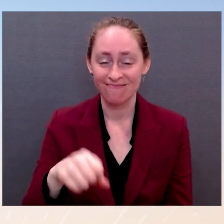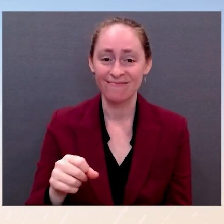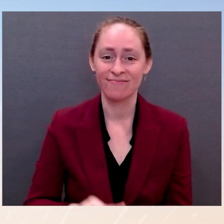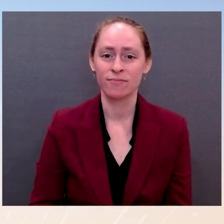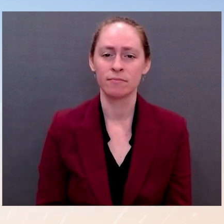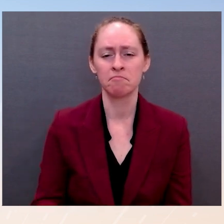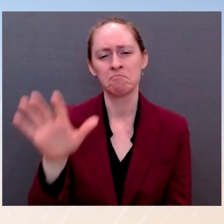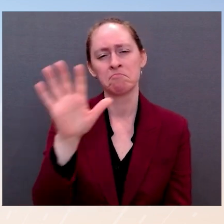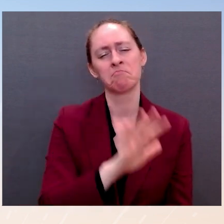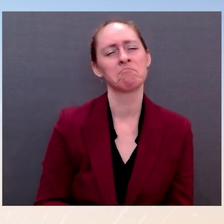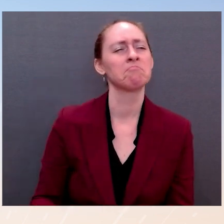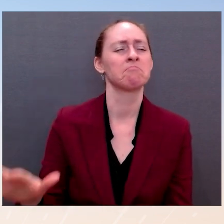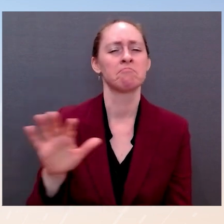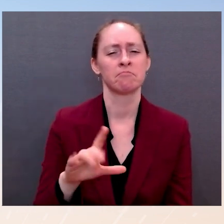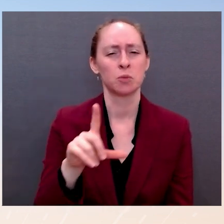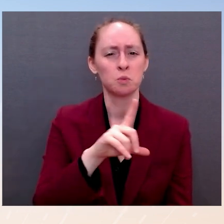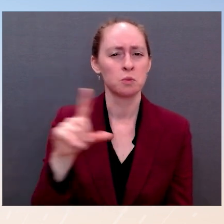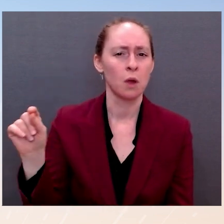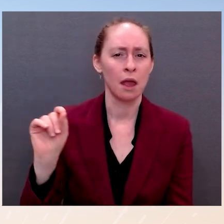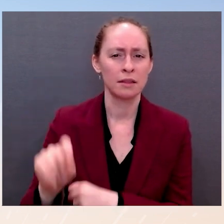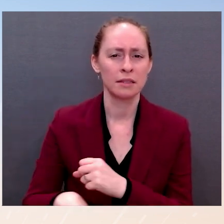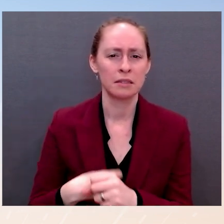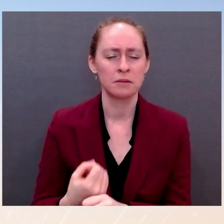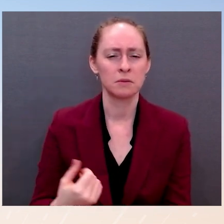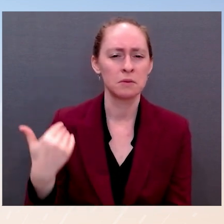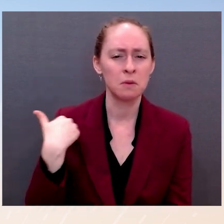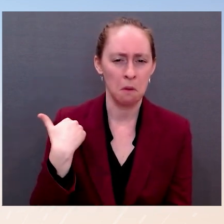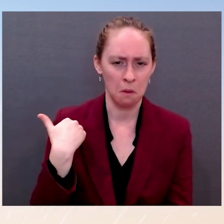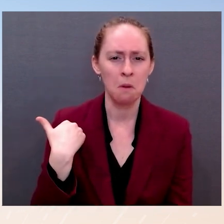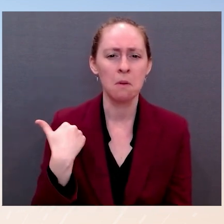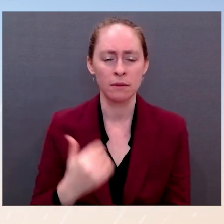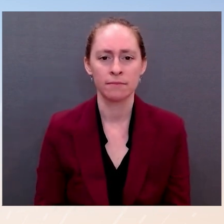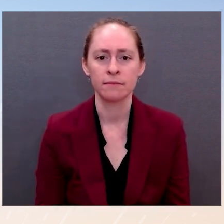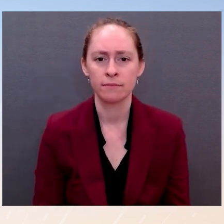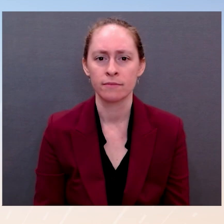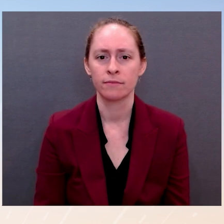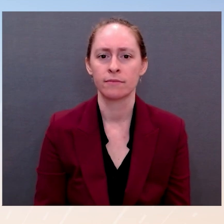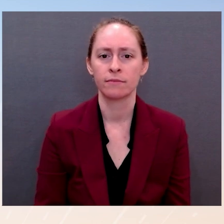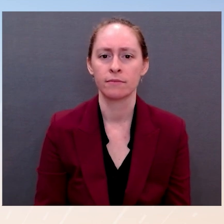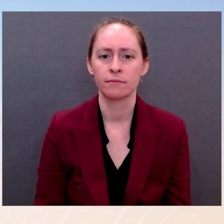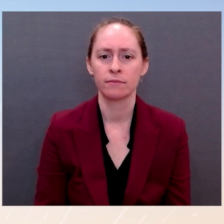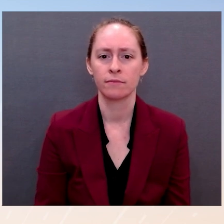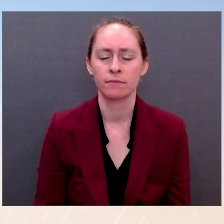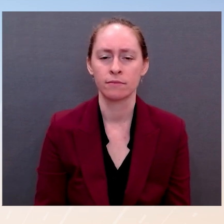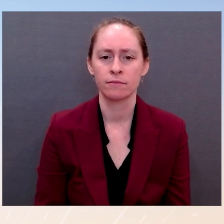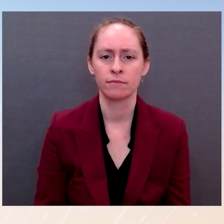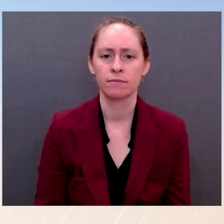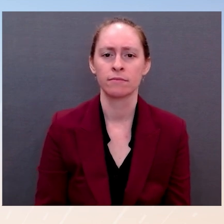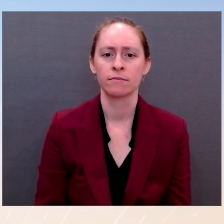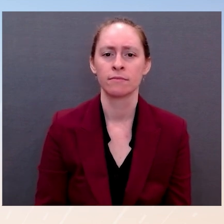went through a difficult time about 20 years ago where I had a number of ankle injuries.